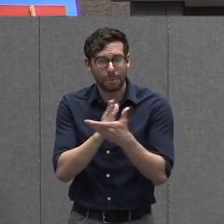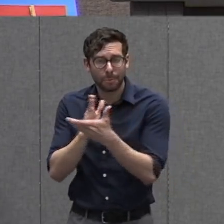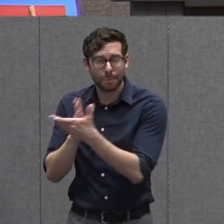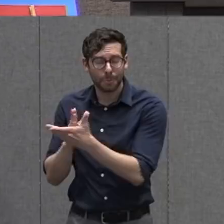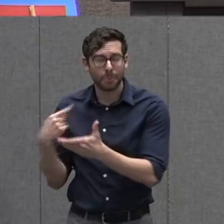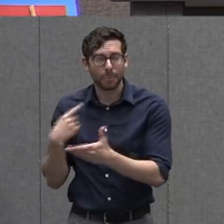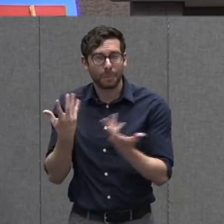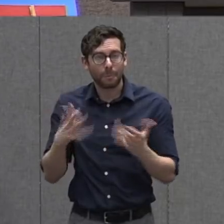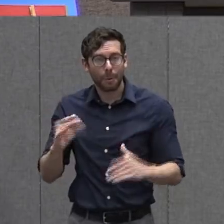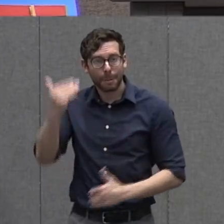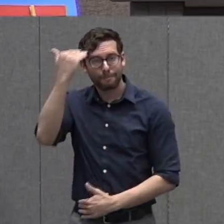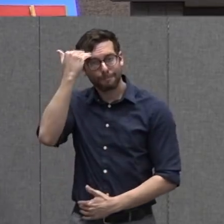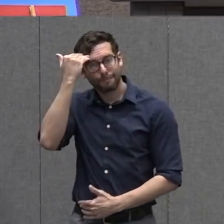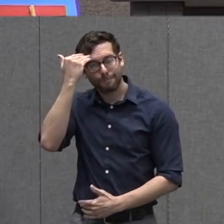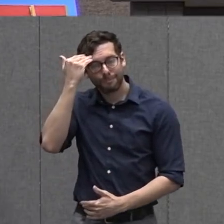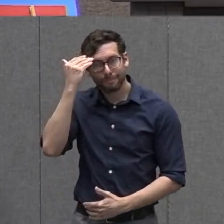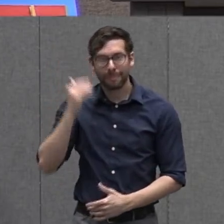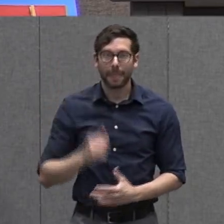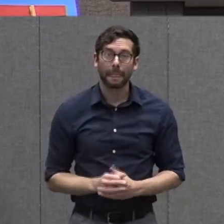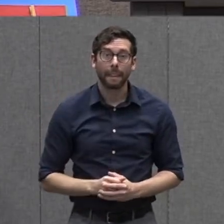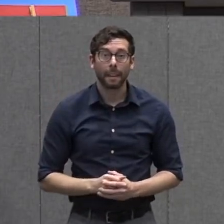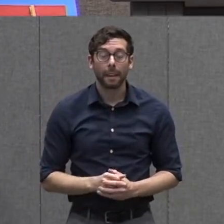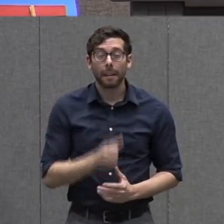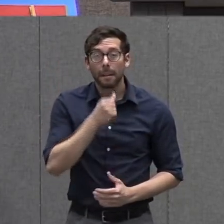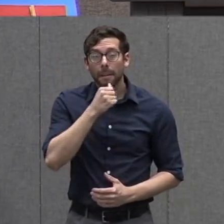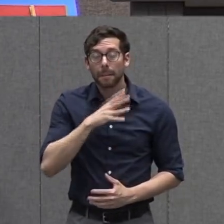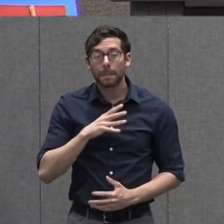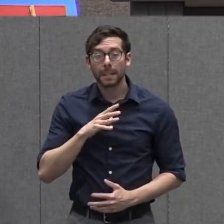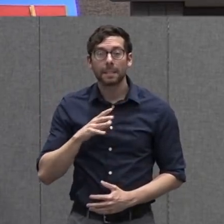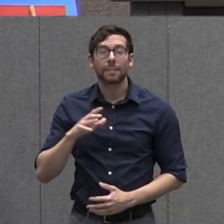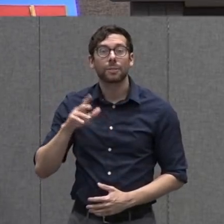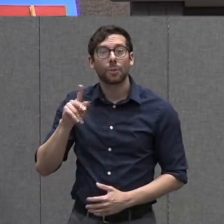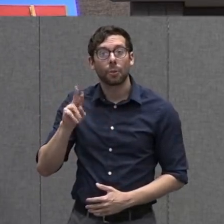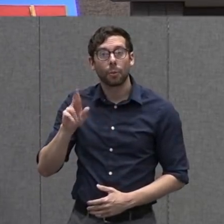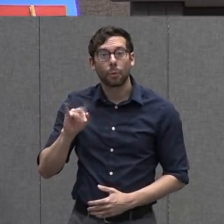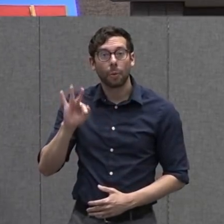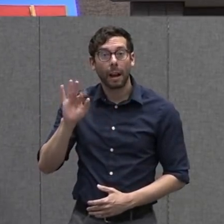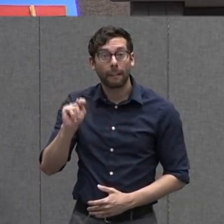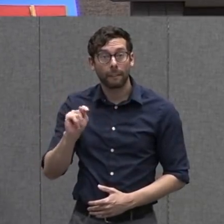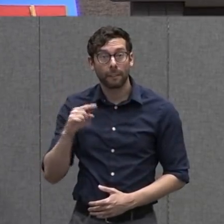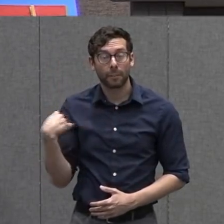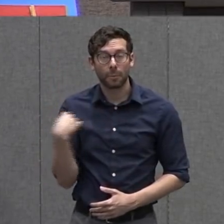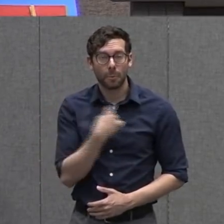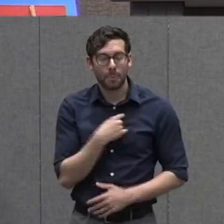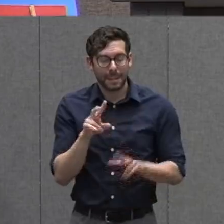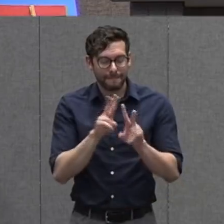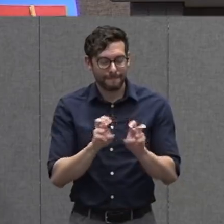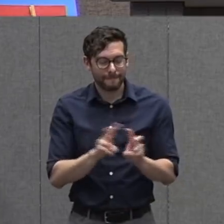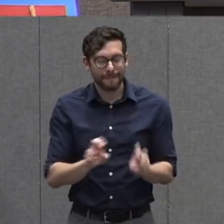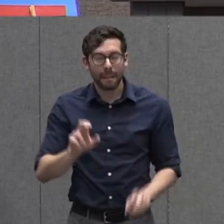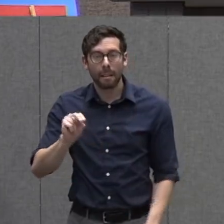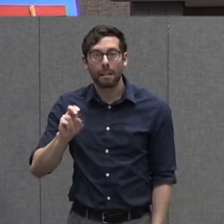We also with Miss Kraff looked at non-fiction text, we were looking for meaning, even when there were words